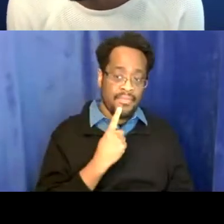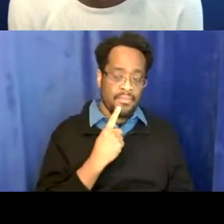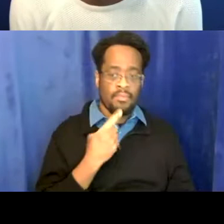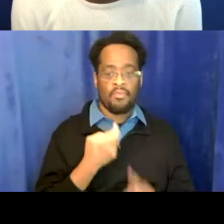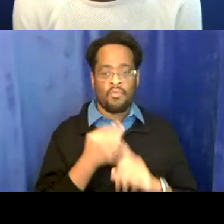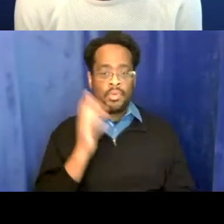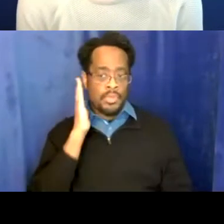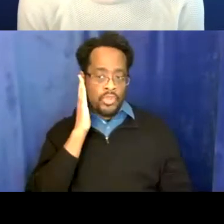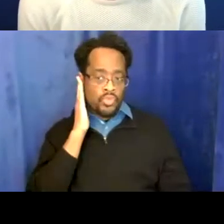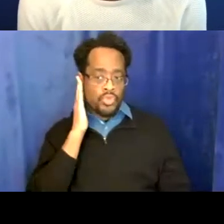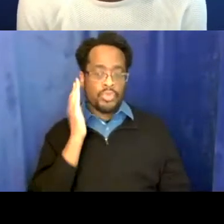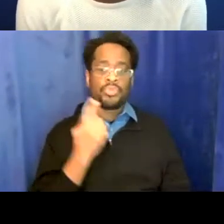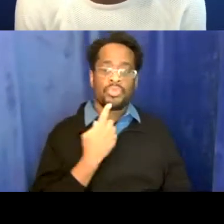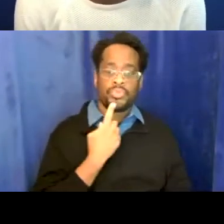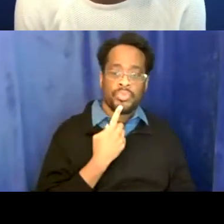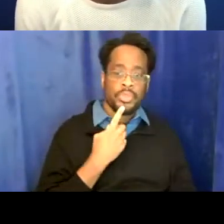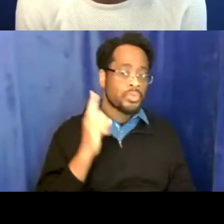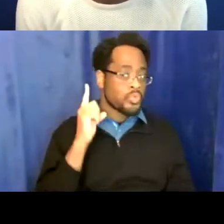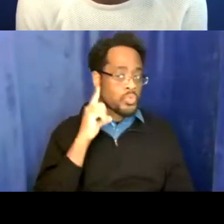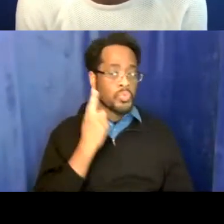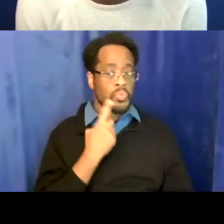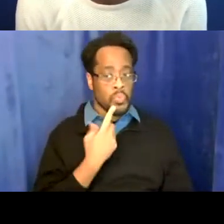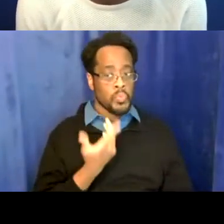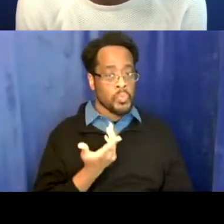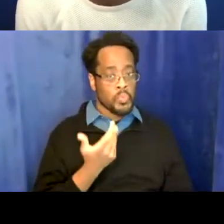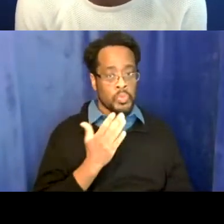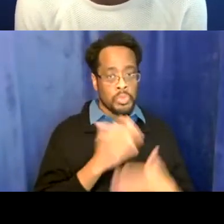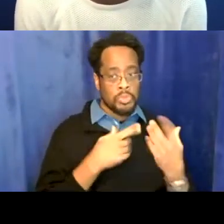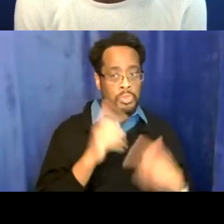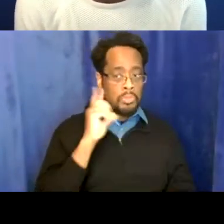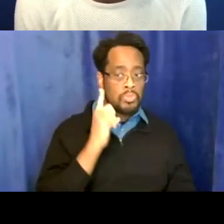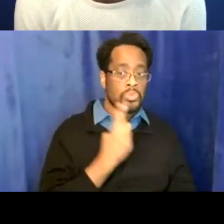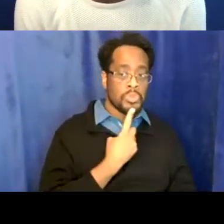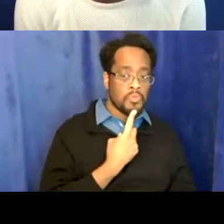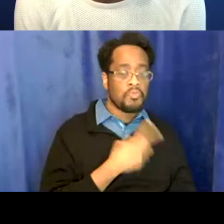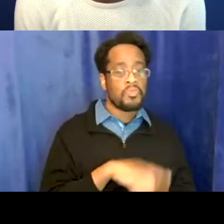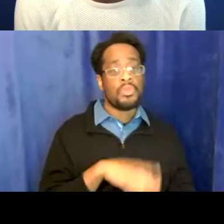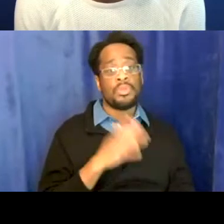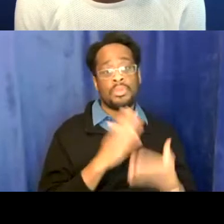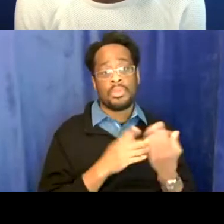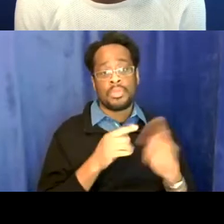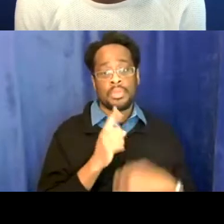Um, the simple sign is "deaf," from the ear to the mouth. Um some sign from the ear to the mouth,